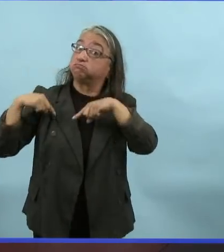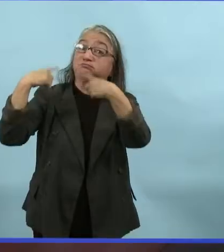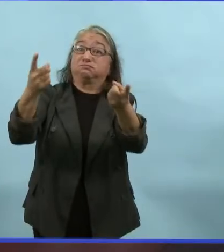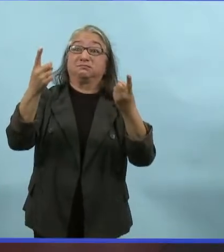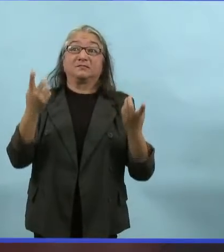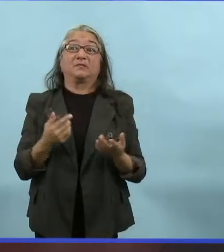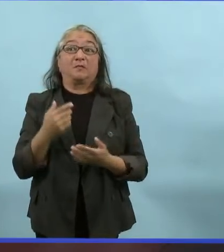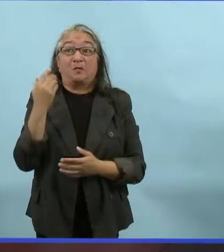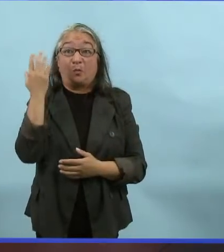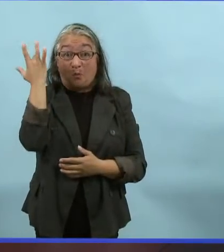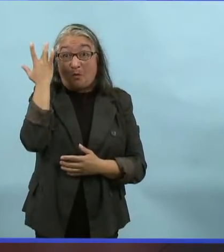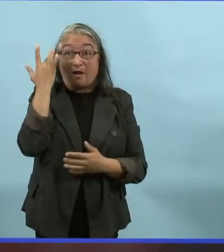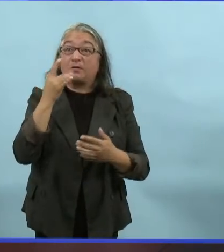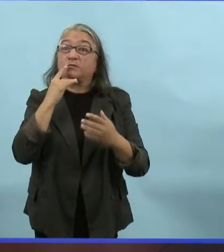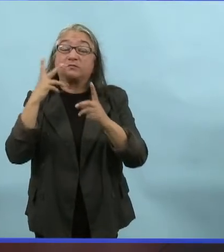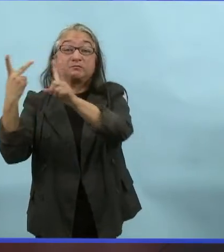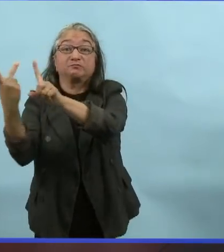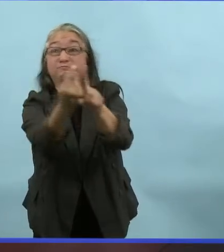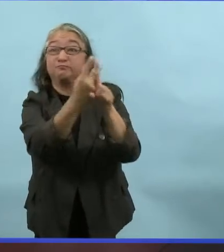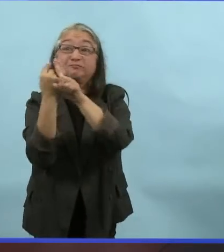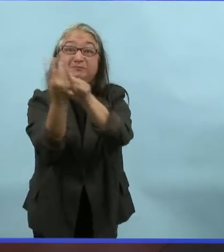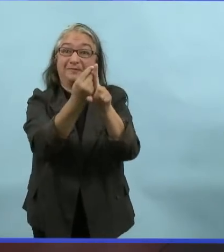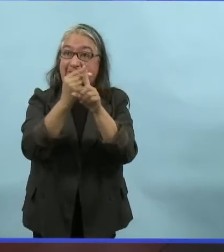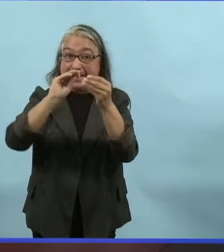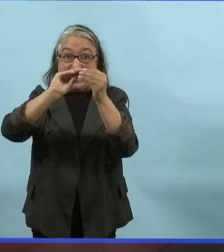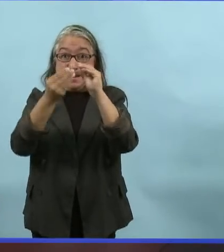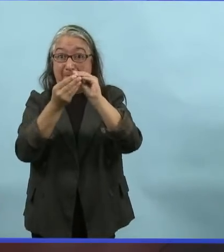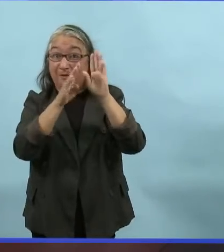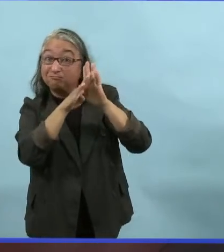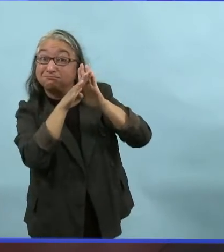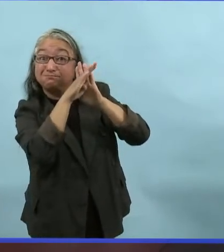point after that's going to be more and more challenging because you do have to reach to to